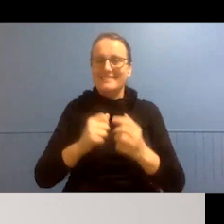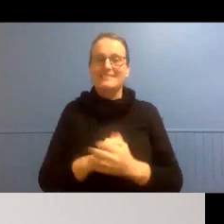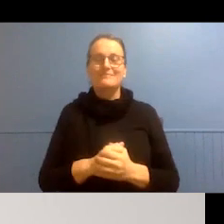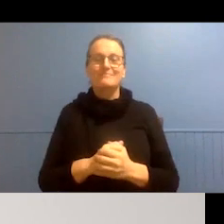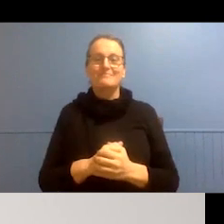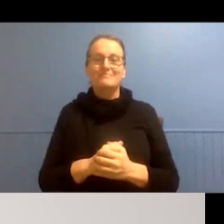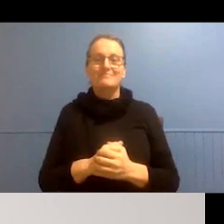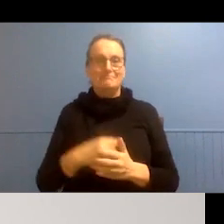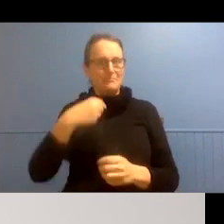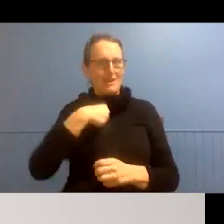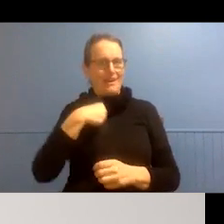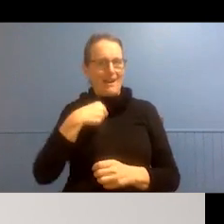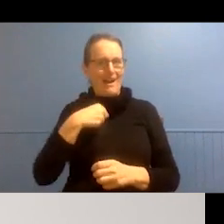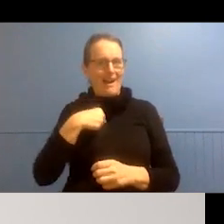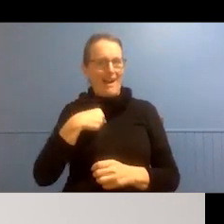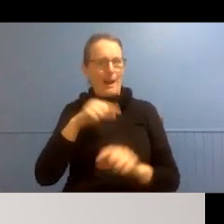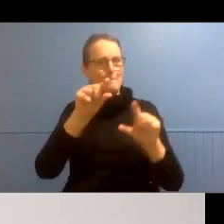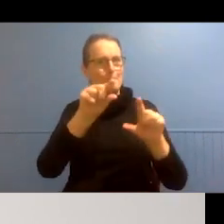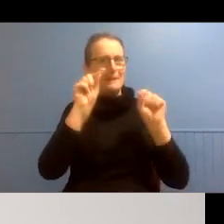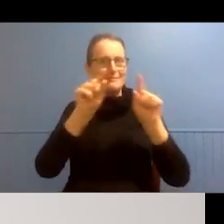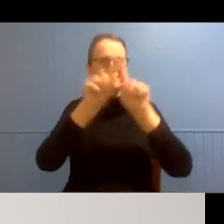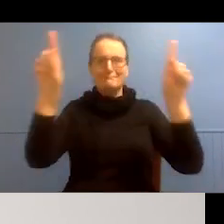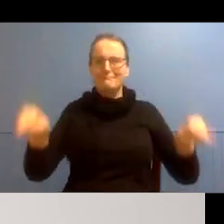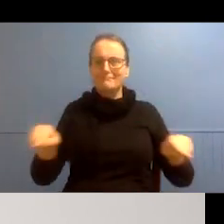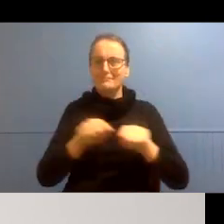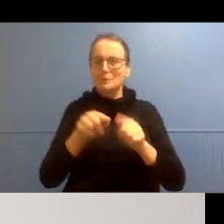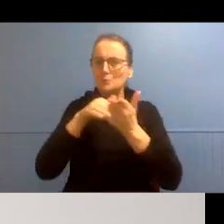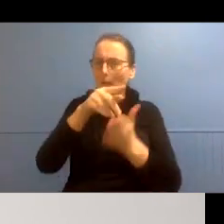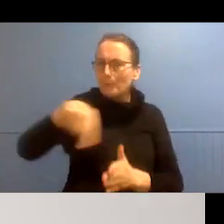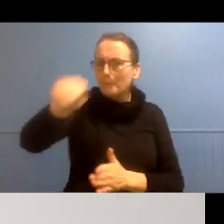And I have used this deliberately as a tool to get us thinking about the